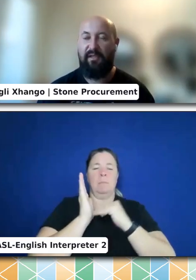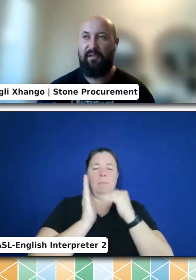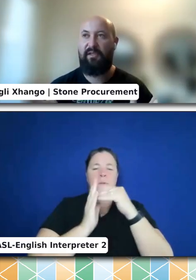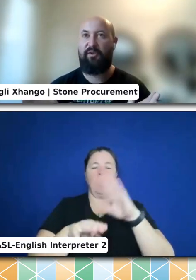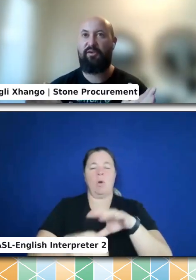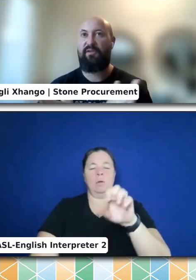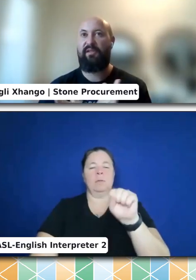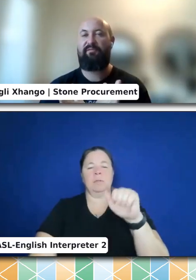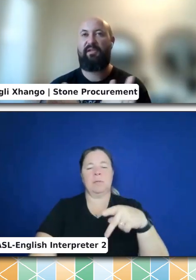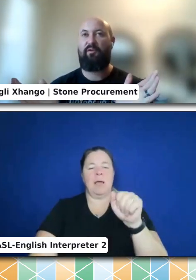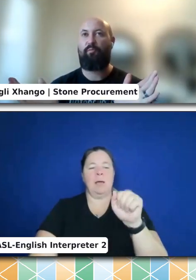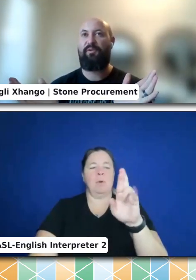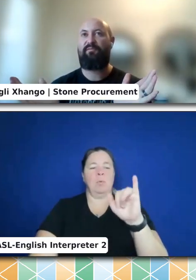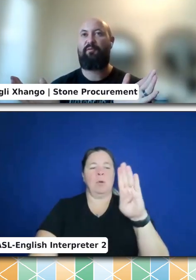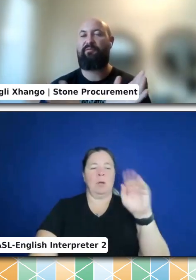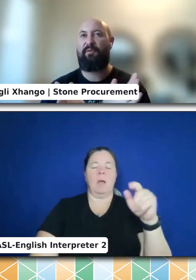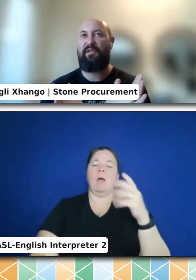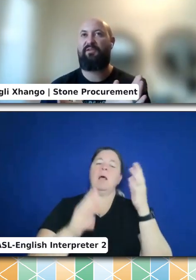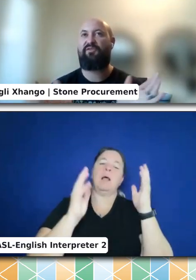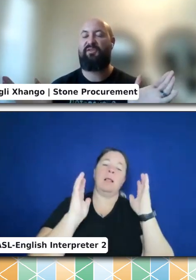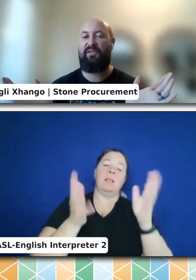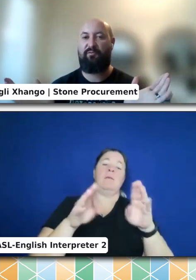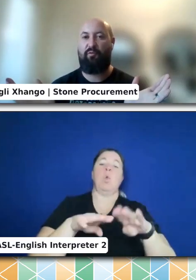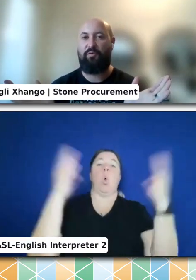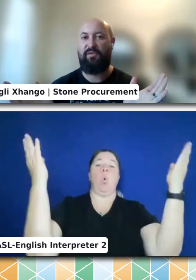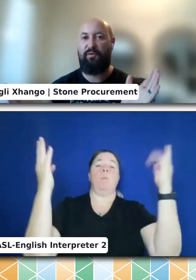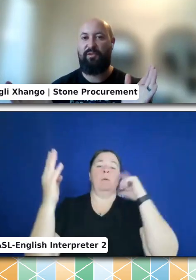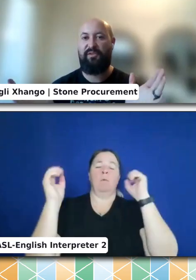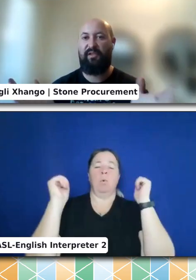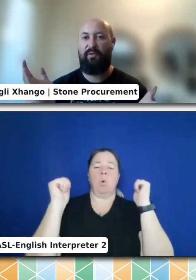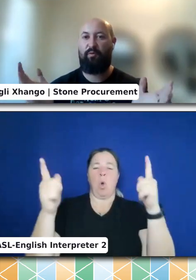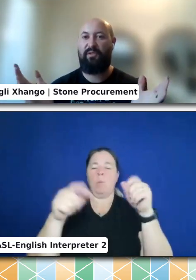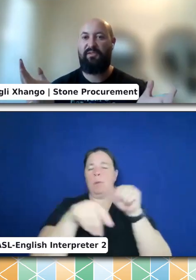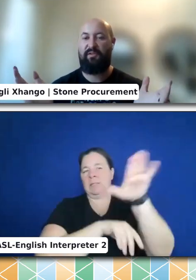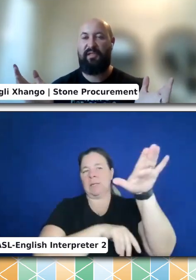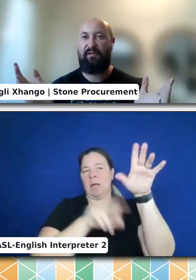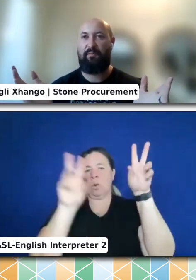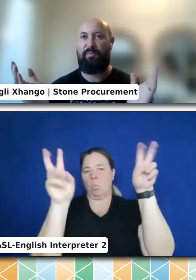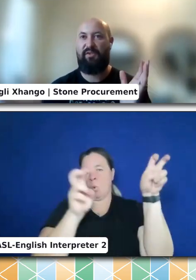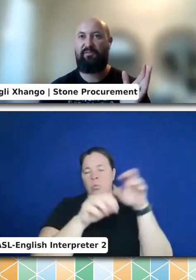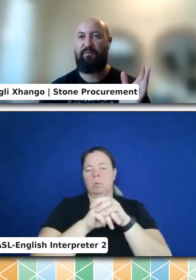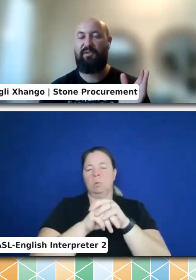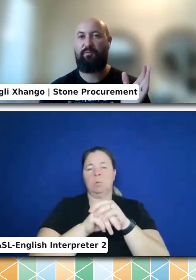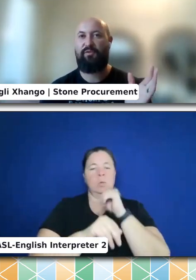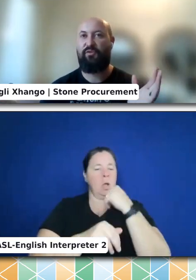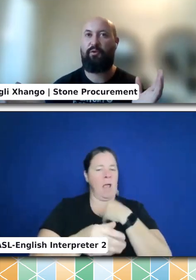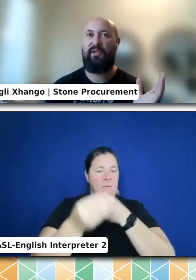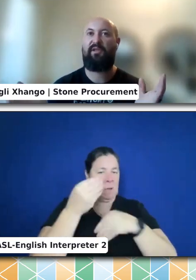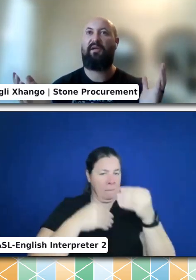They're leaving it open for everybody to just send quotes. So they're saying we don't necessarily have a budget for this, we're just looking.